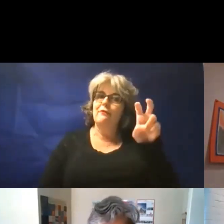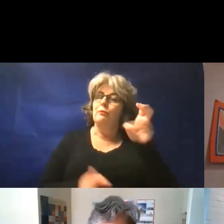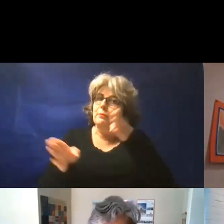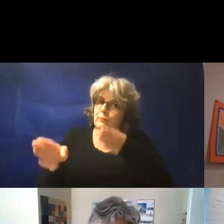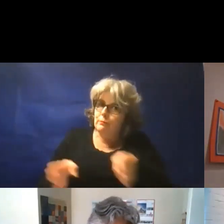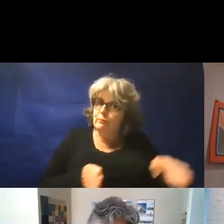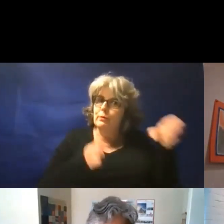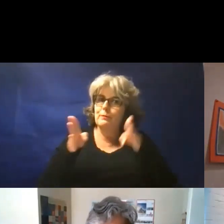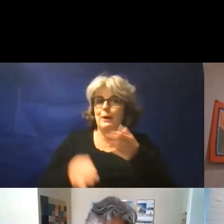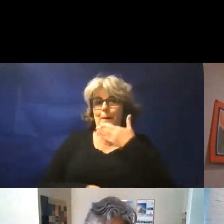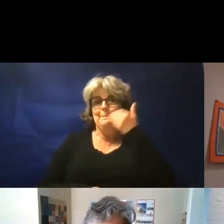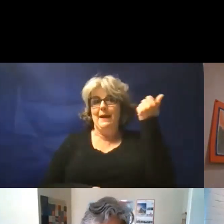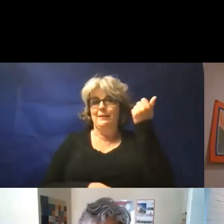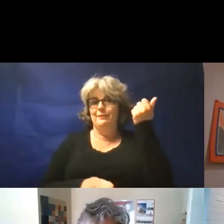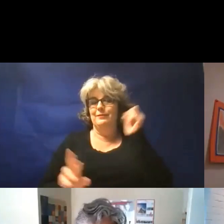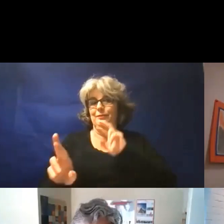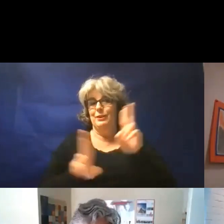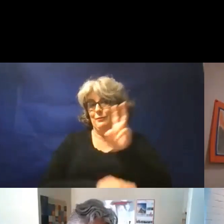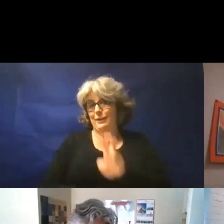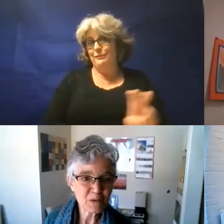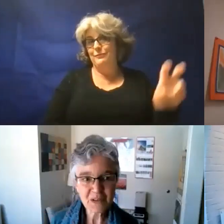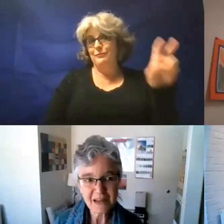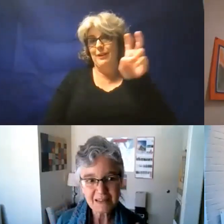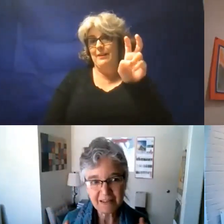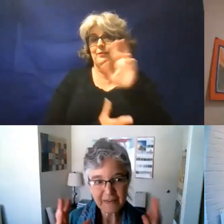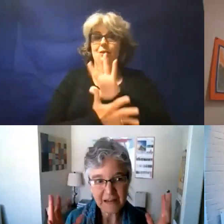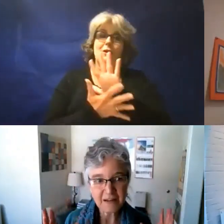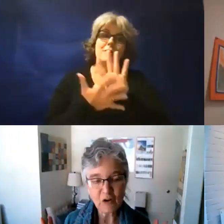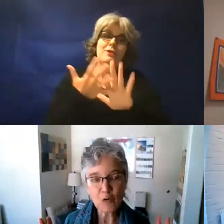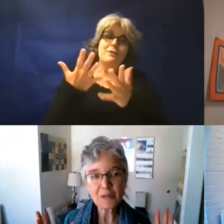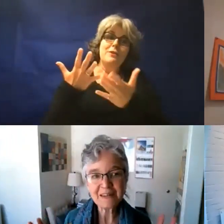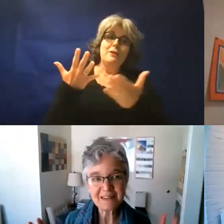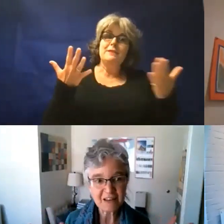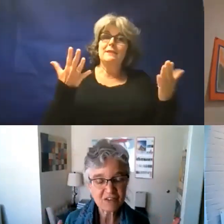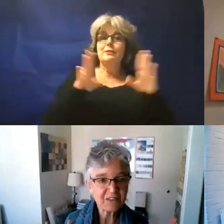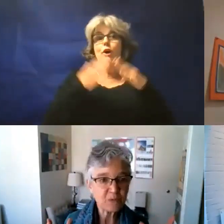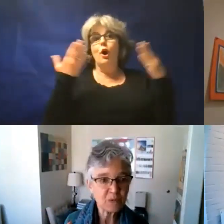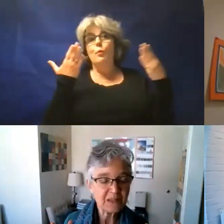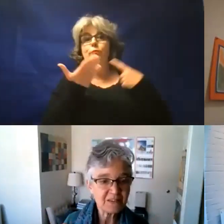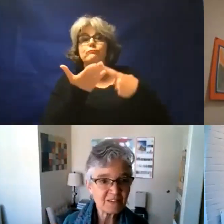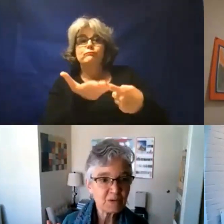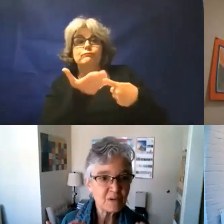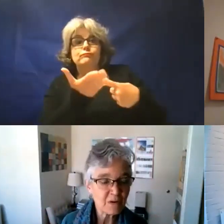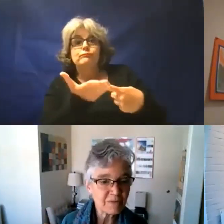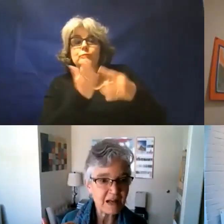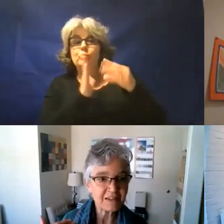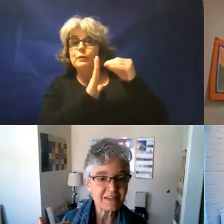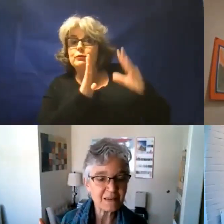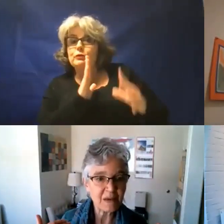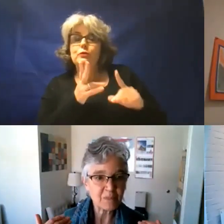better for travel so um those kinds of open discussions with the student or faculty members